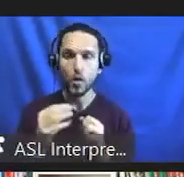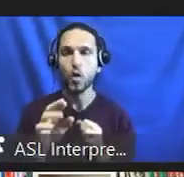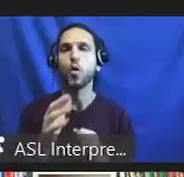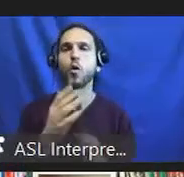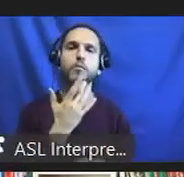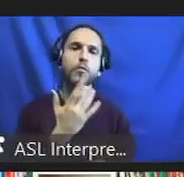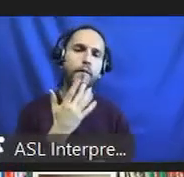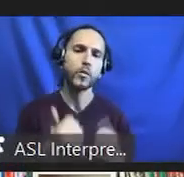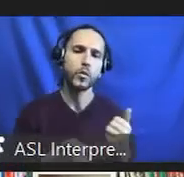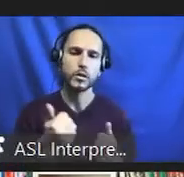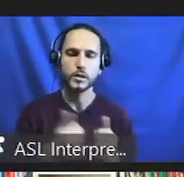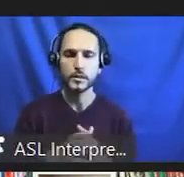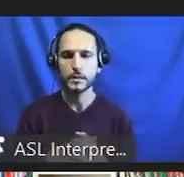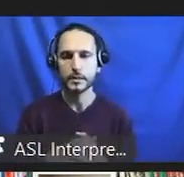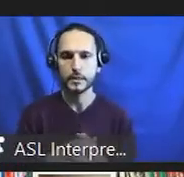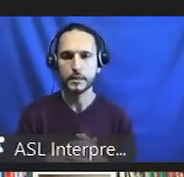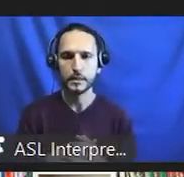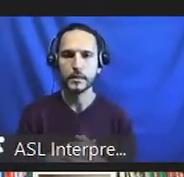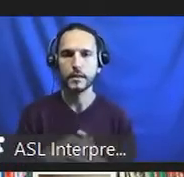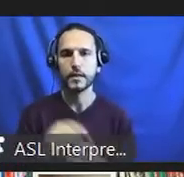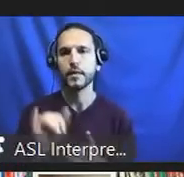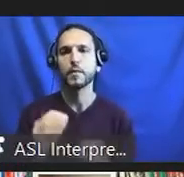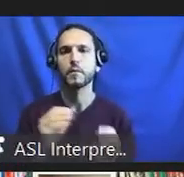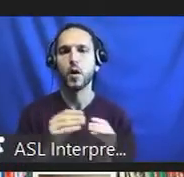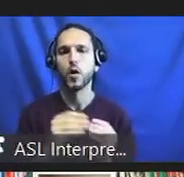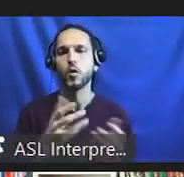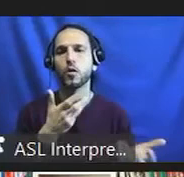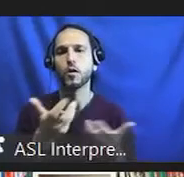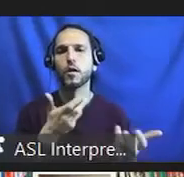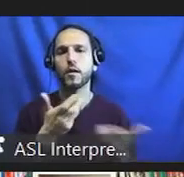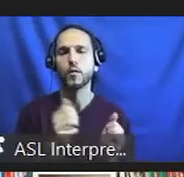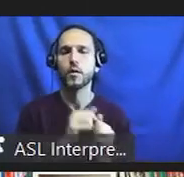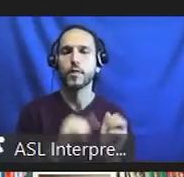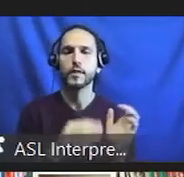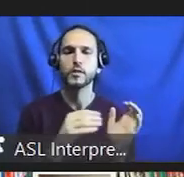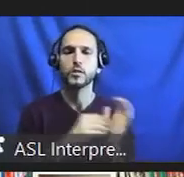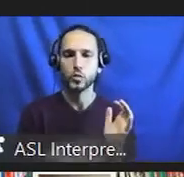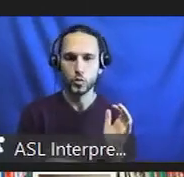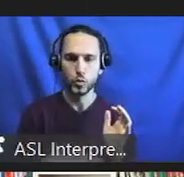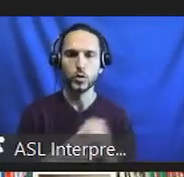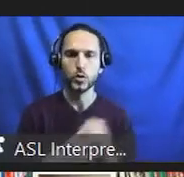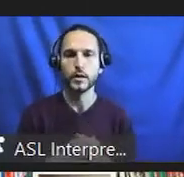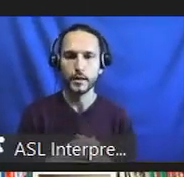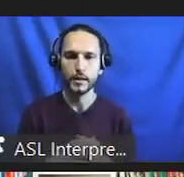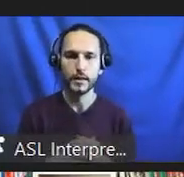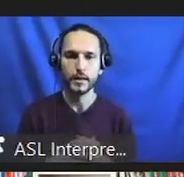That's going to be an interactive process, I think, with the student, and if it's applicable,